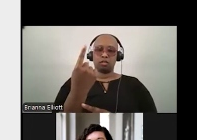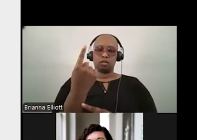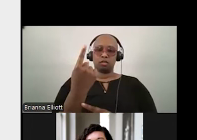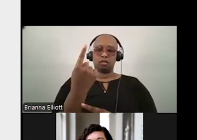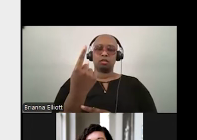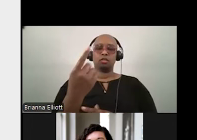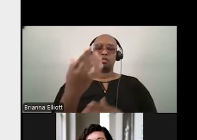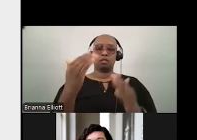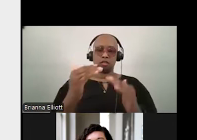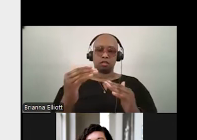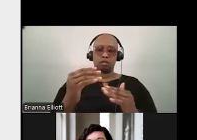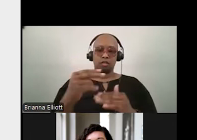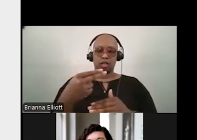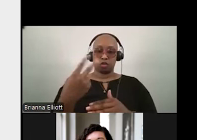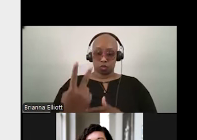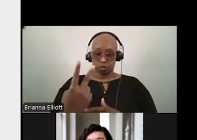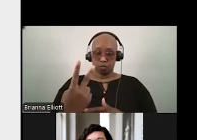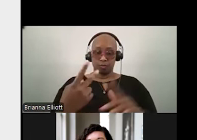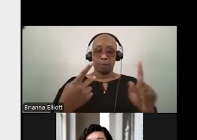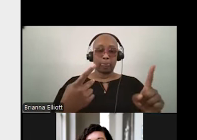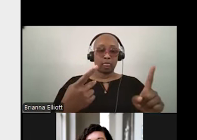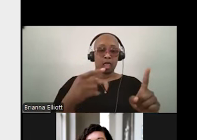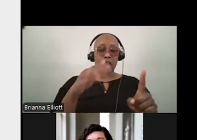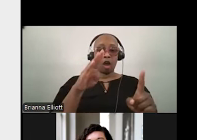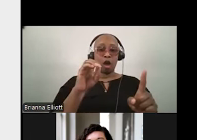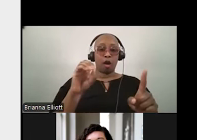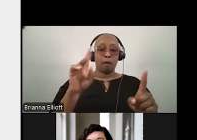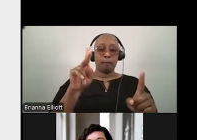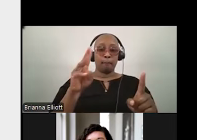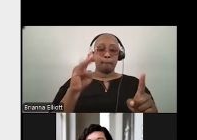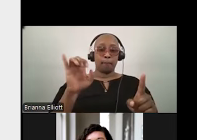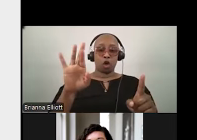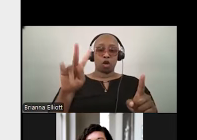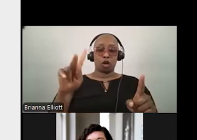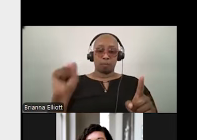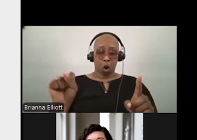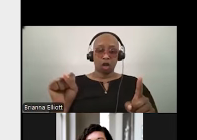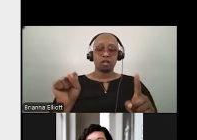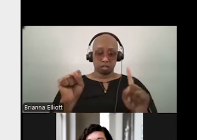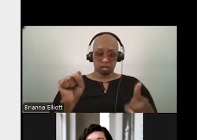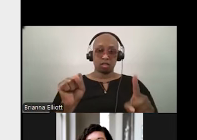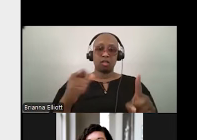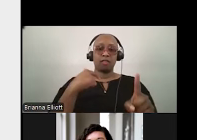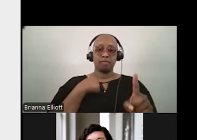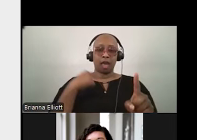Bookmarks are like digital navigation markers. So, they're like a clickable table of contents. So,